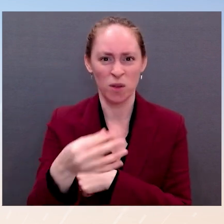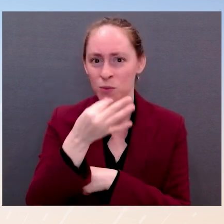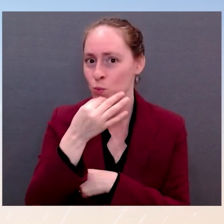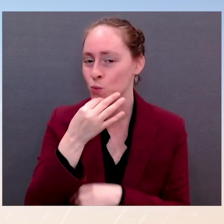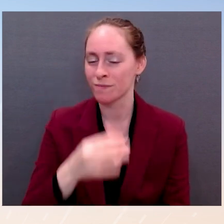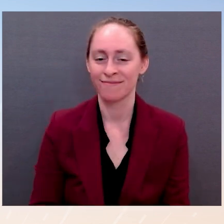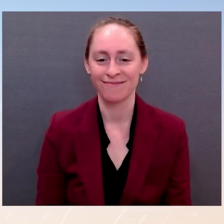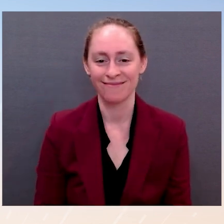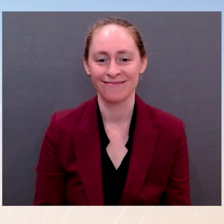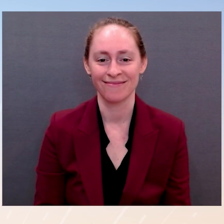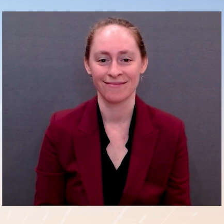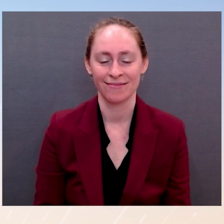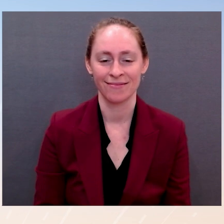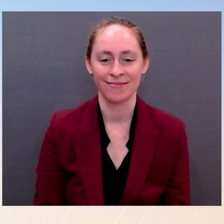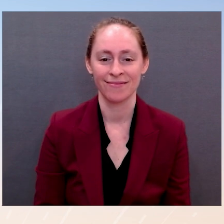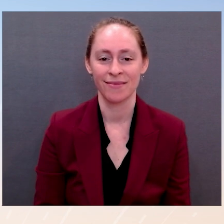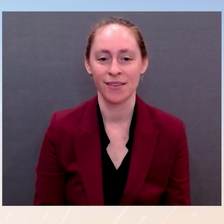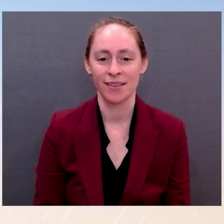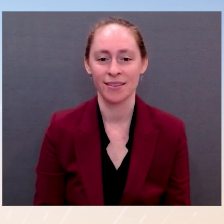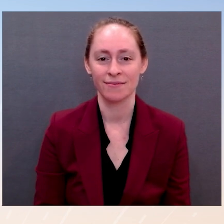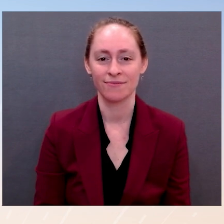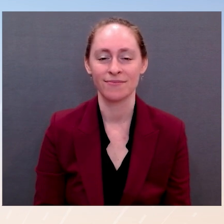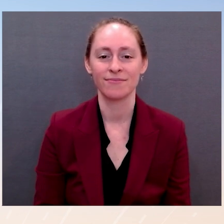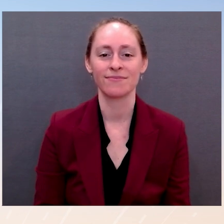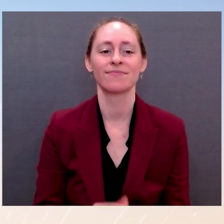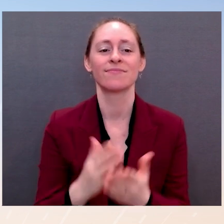Dr. Martin: Thank you very, very much for that. Thank you.